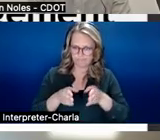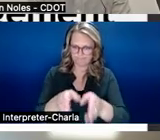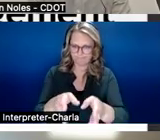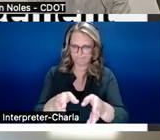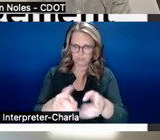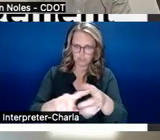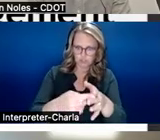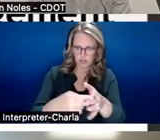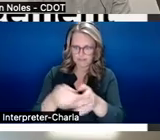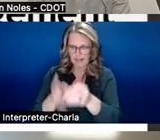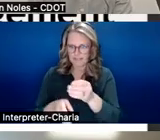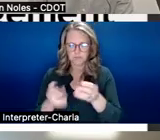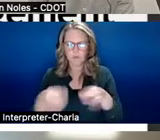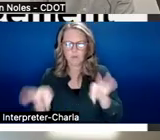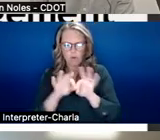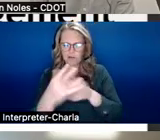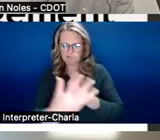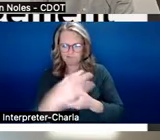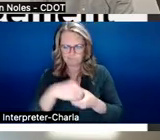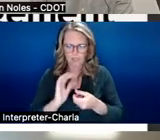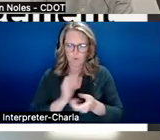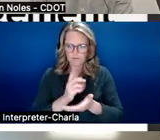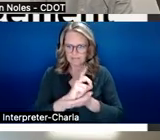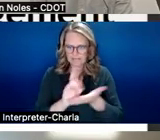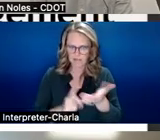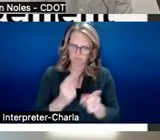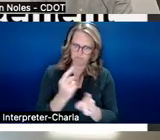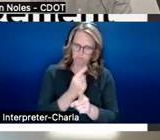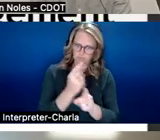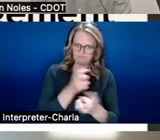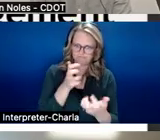of the design going forward. So we're holding that on October 15th